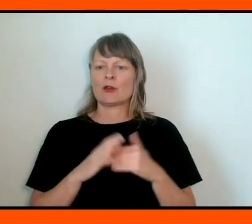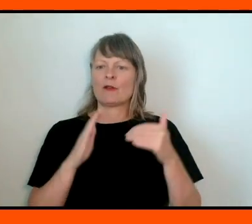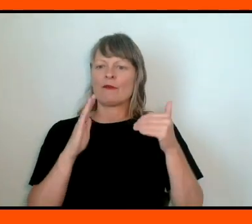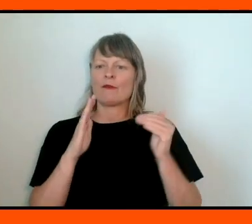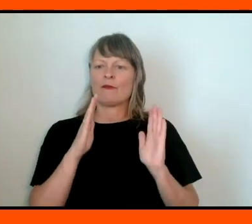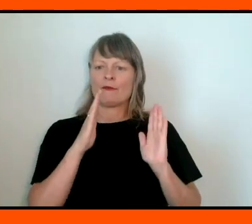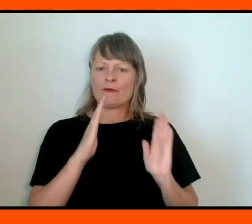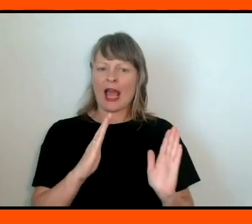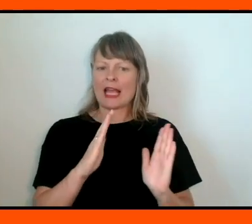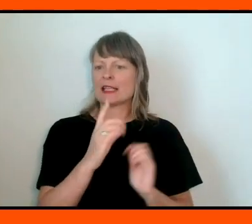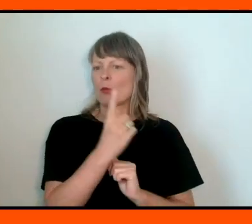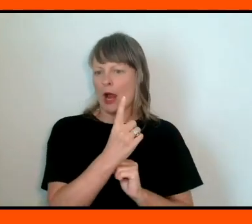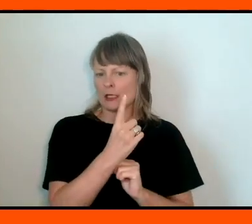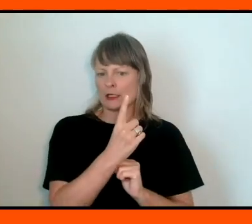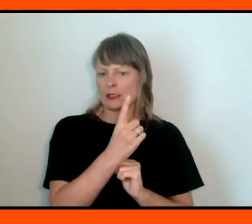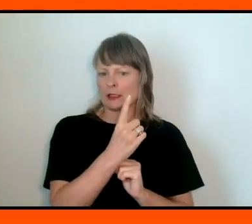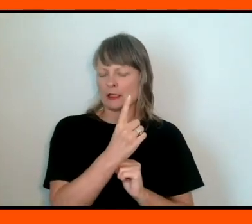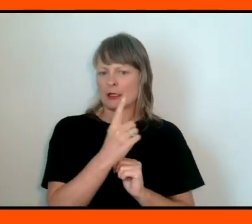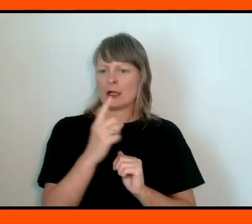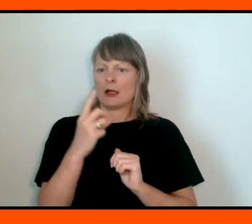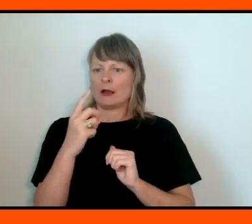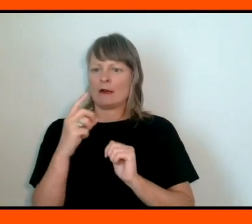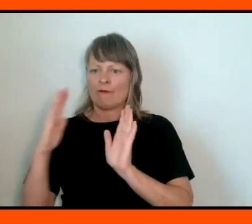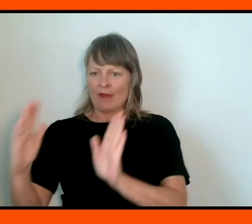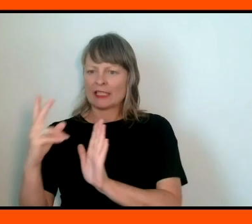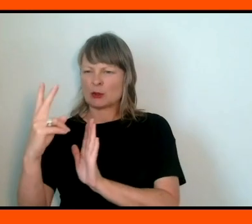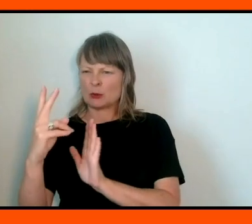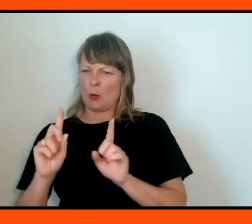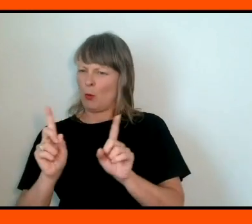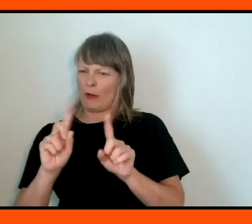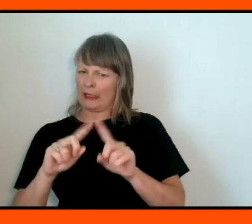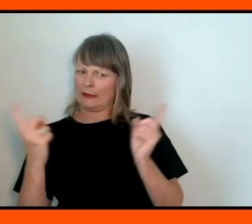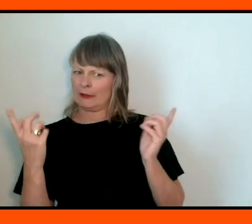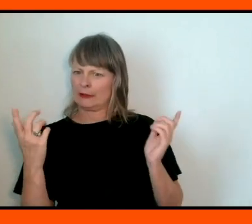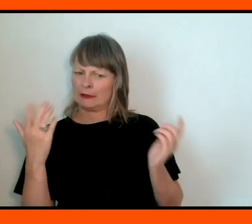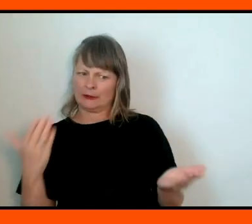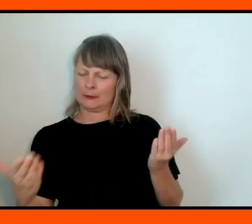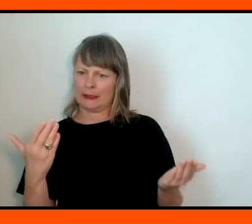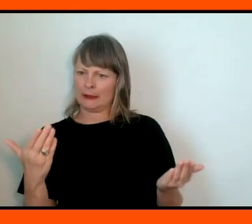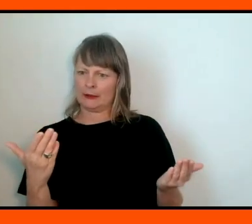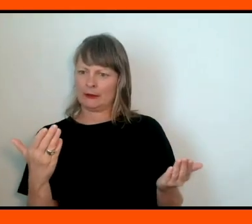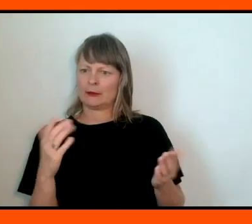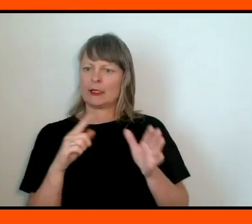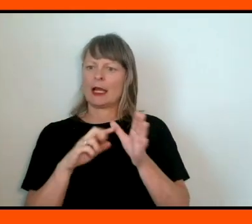compared to what will happen in phase 2? I can start that Georgia if you like